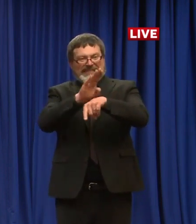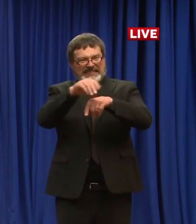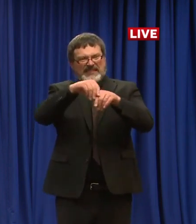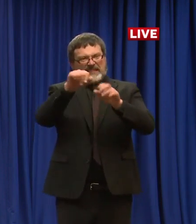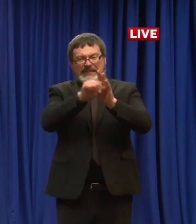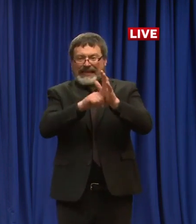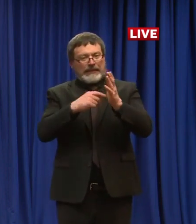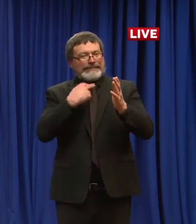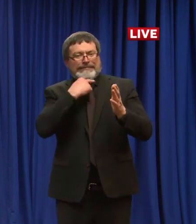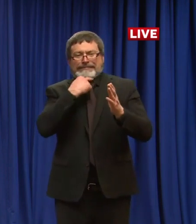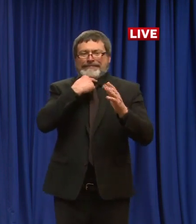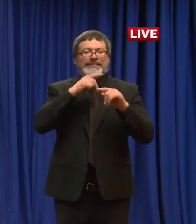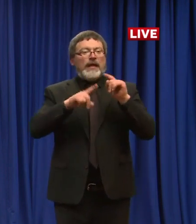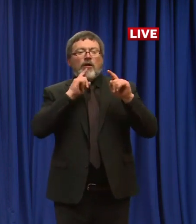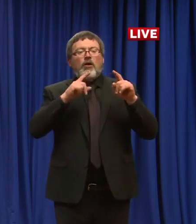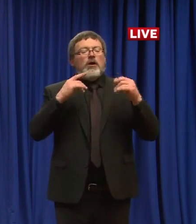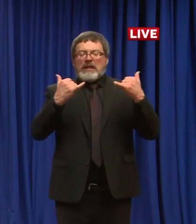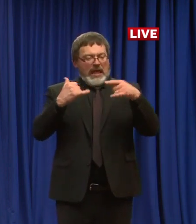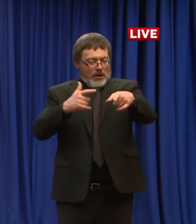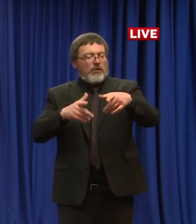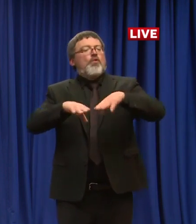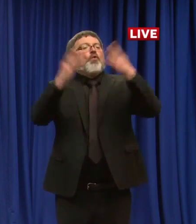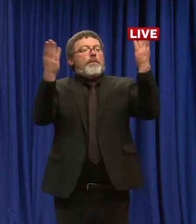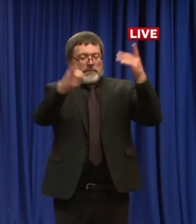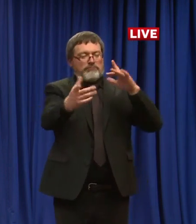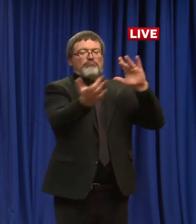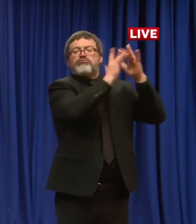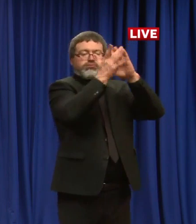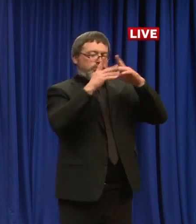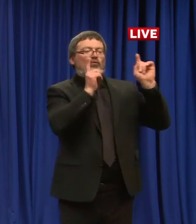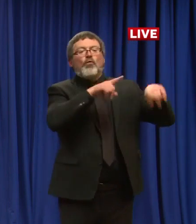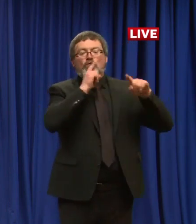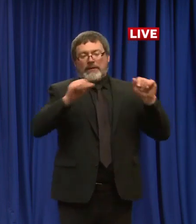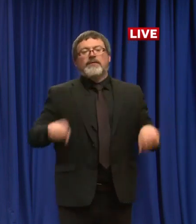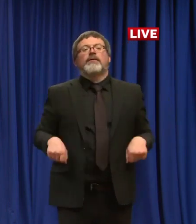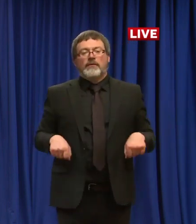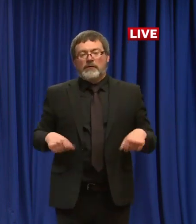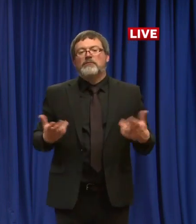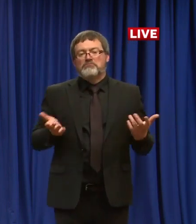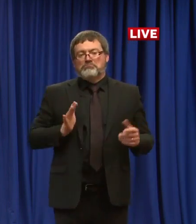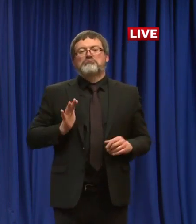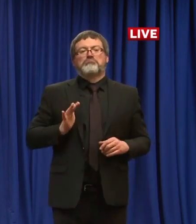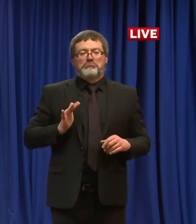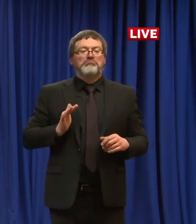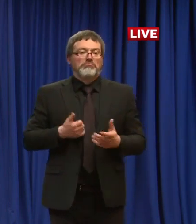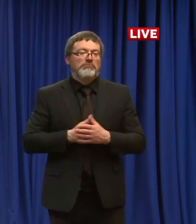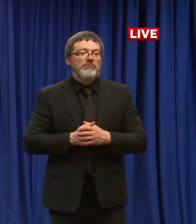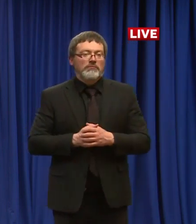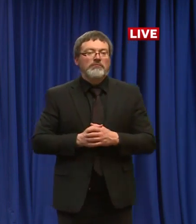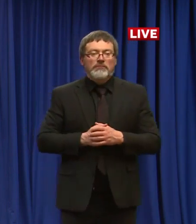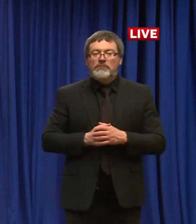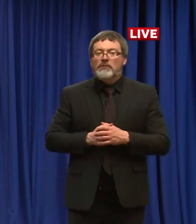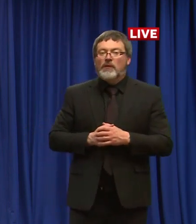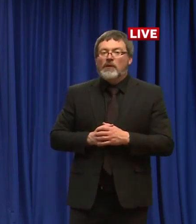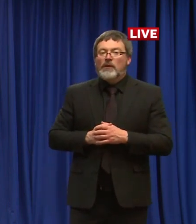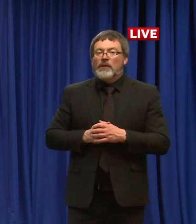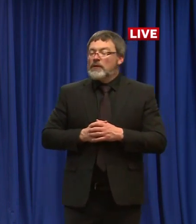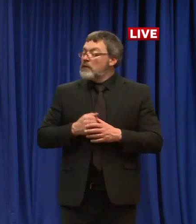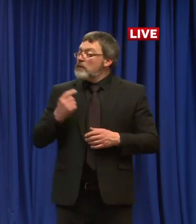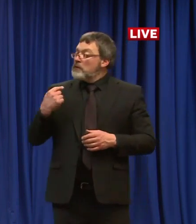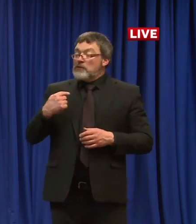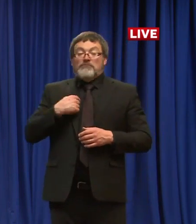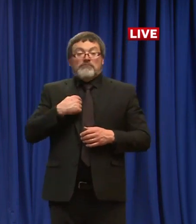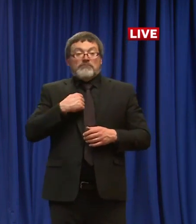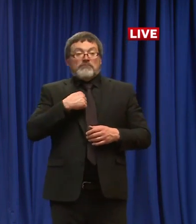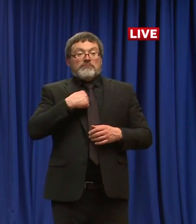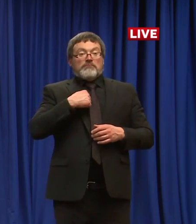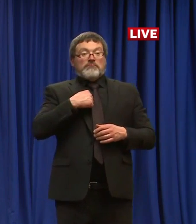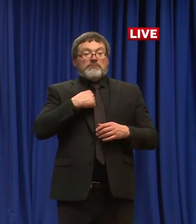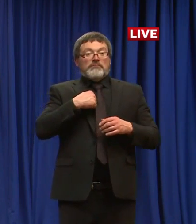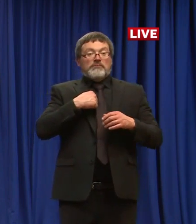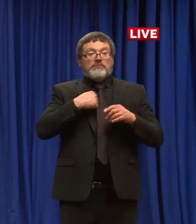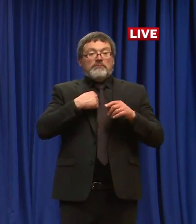FOUR STATES, IT WE COULD NOT PUT IN OUR ORDERS, EVERYTHING WAS GOING TO FEMA, AND NOW STATES CAN MAKE THOSE PURCHASES.